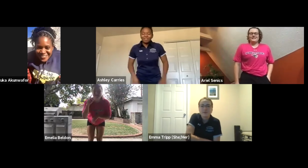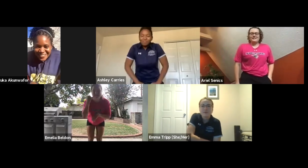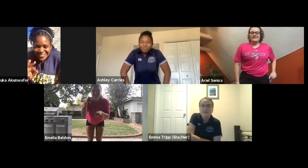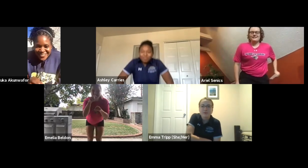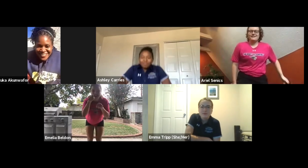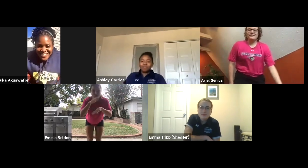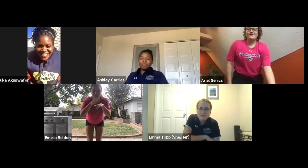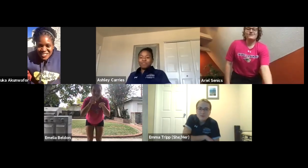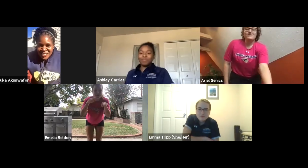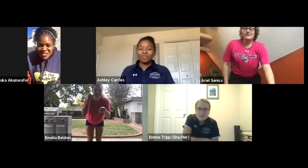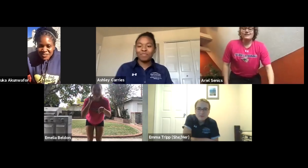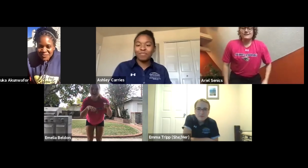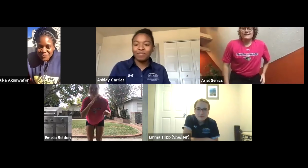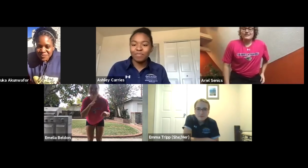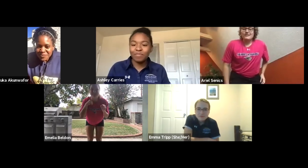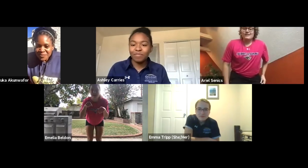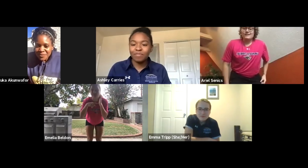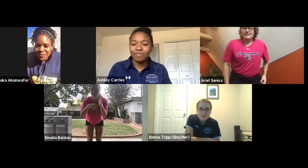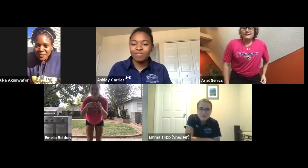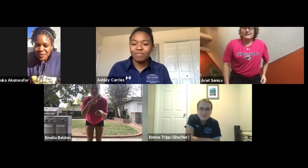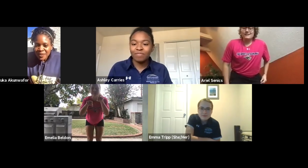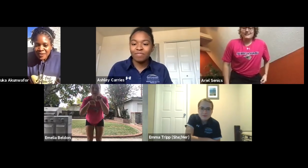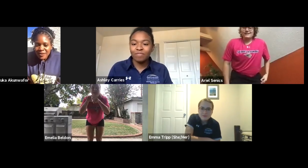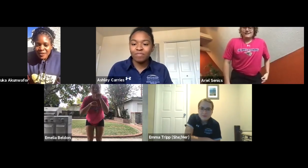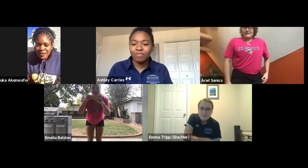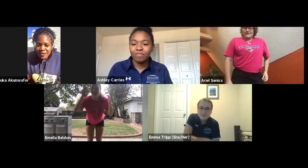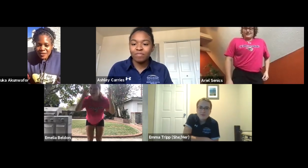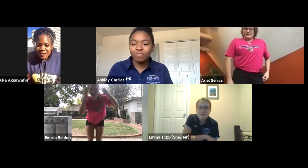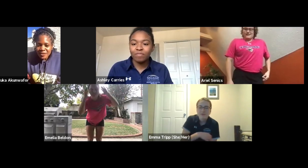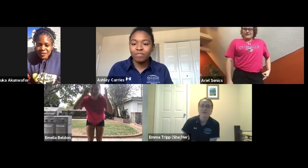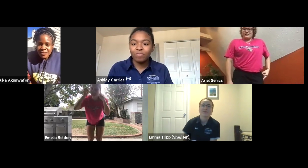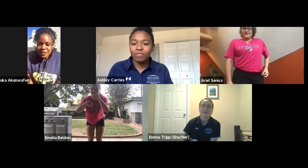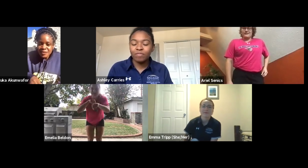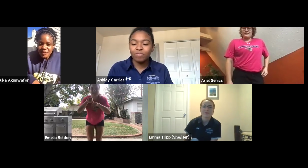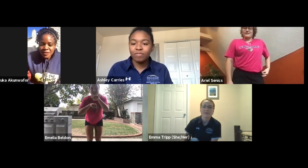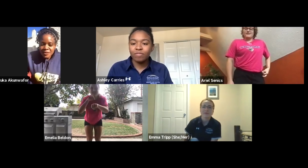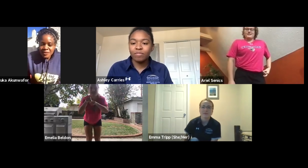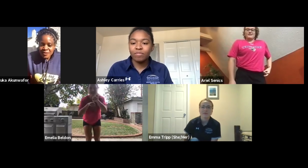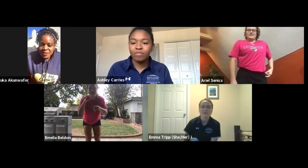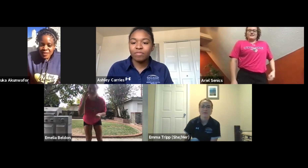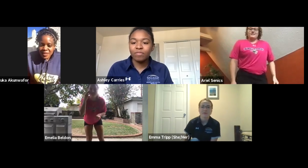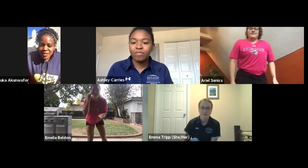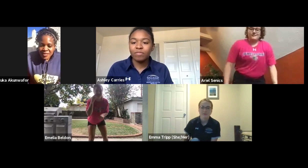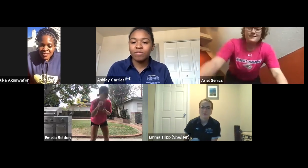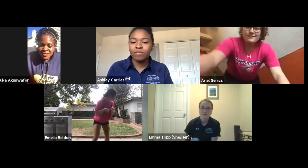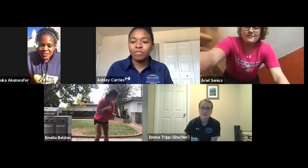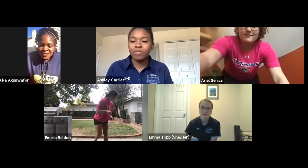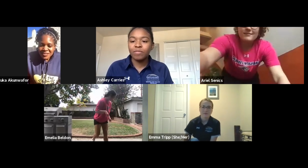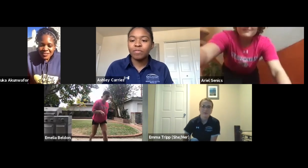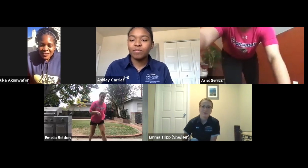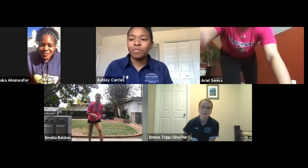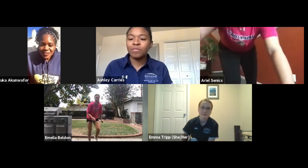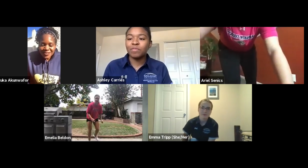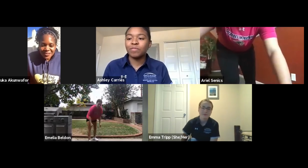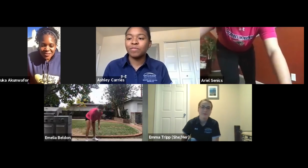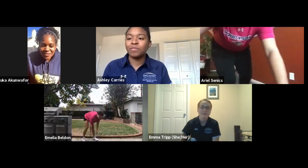Now bicycles, I can show you how to do this.